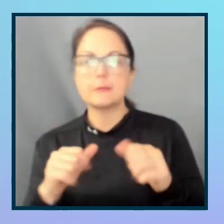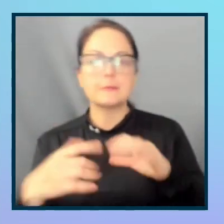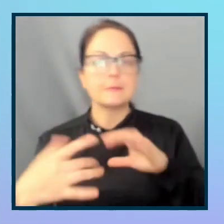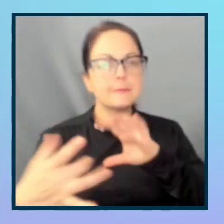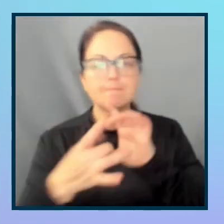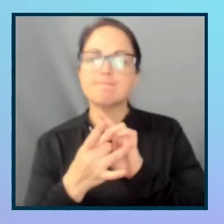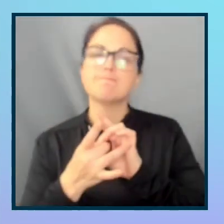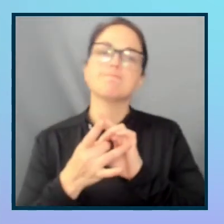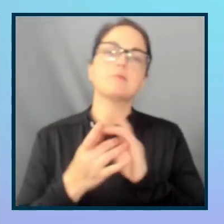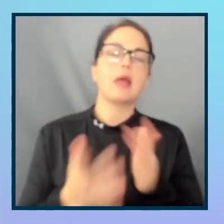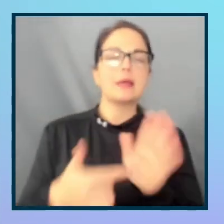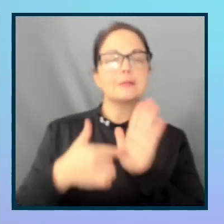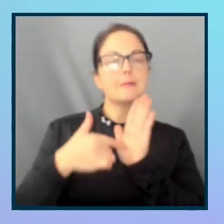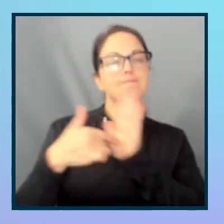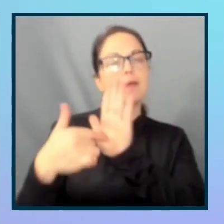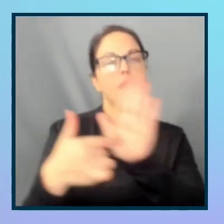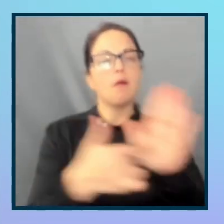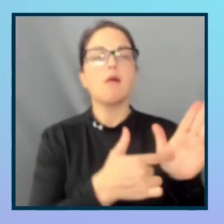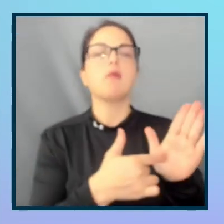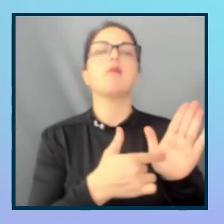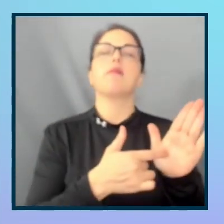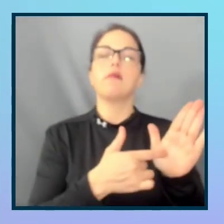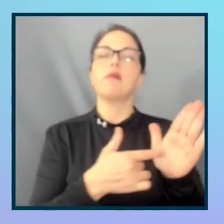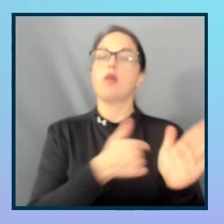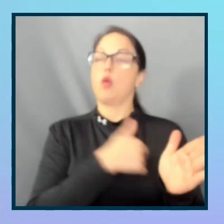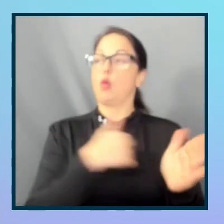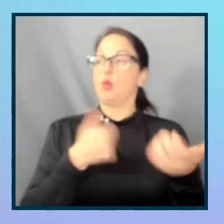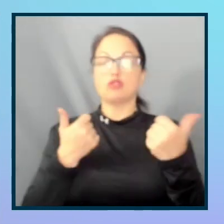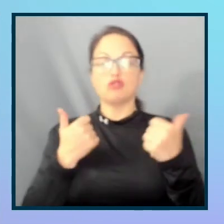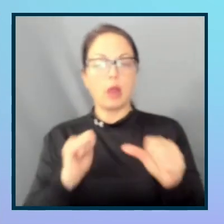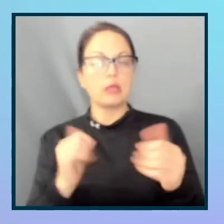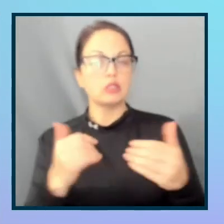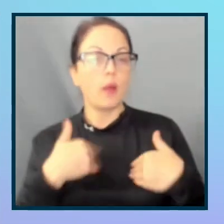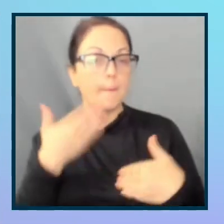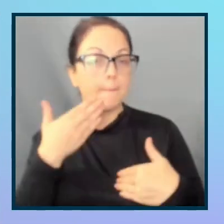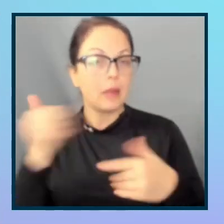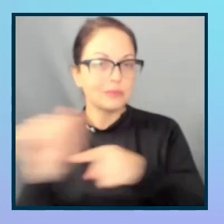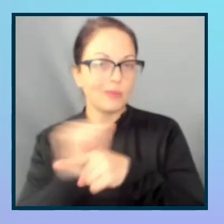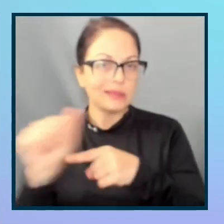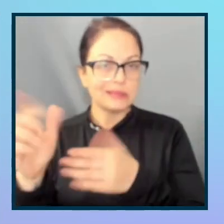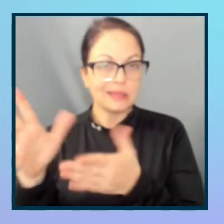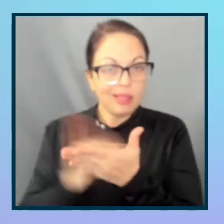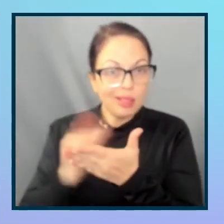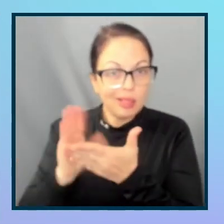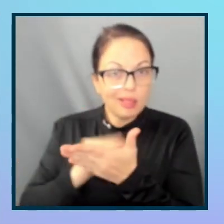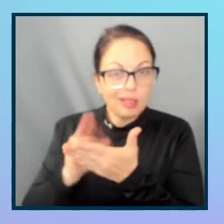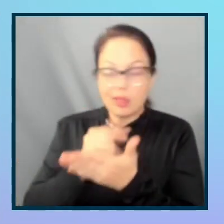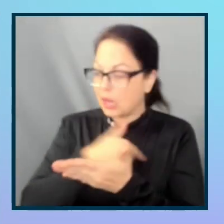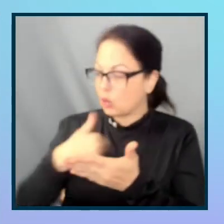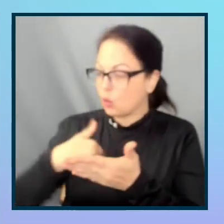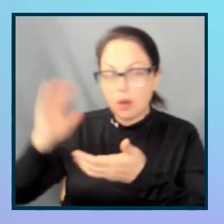Like we're trying to share the best practices and learnings that we have, but we're partnering with our business resource groups,